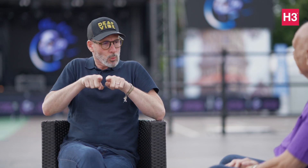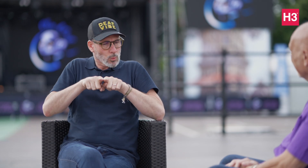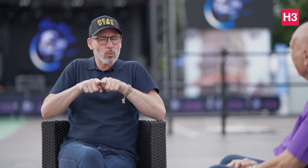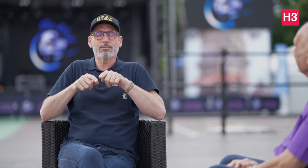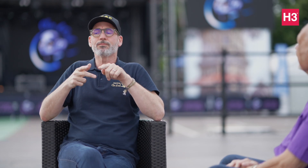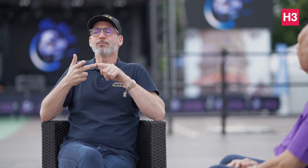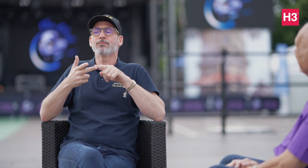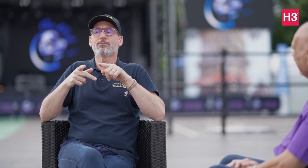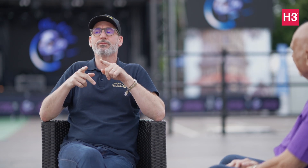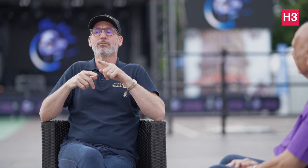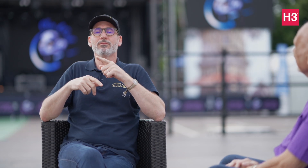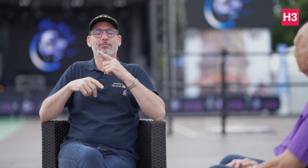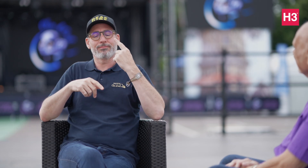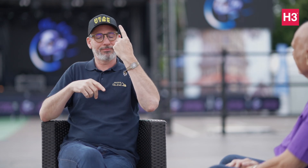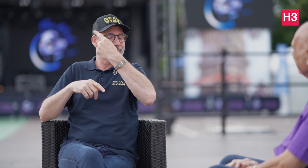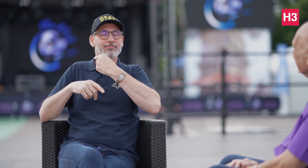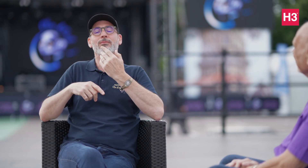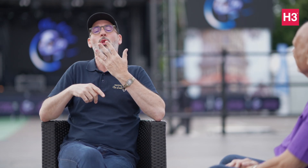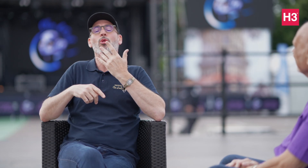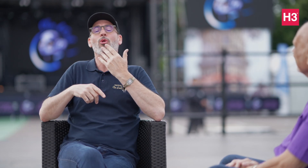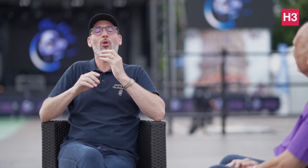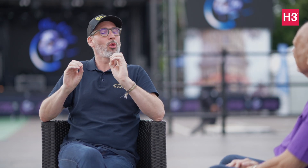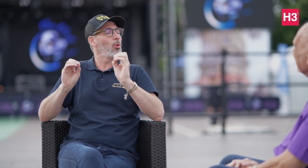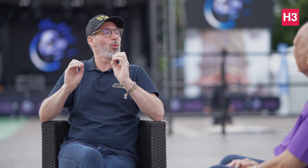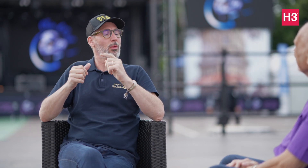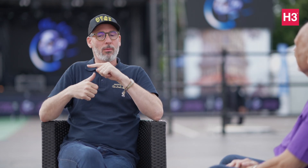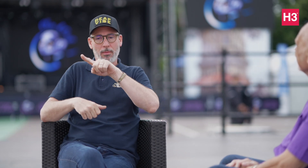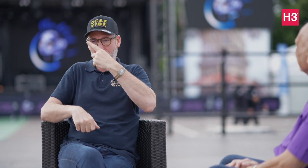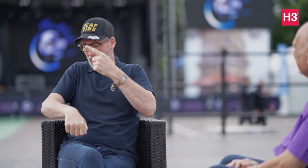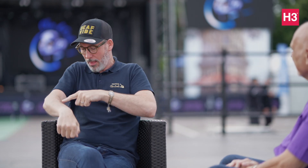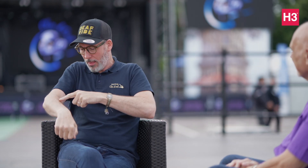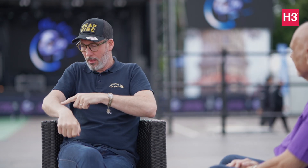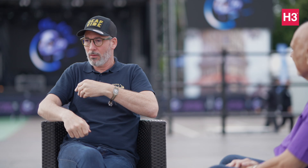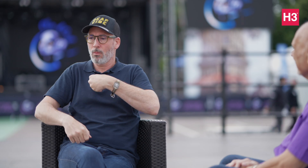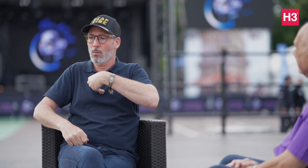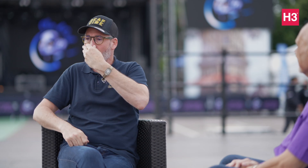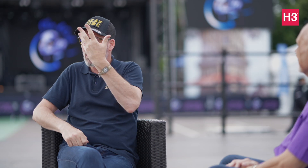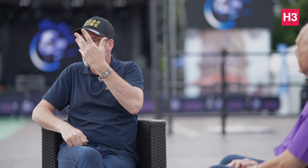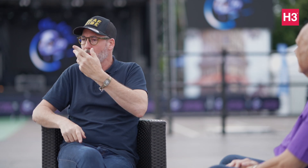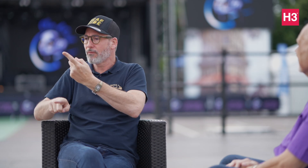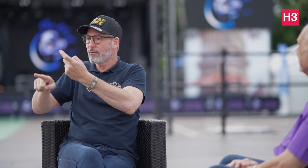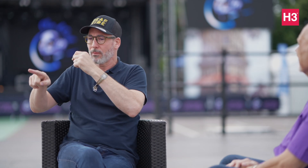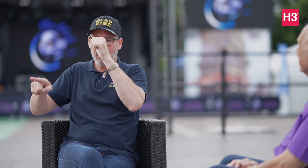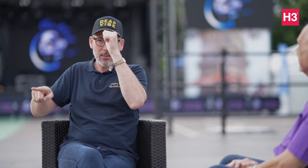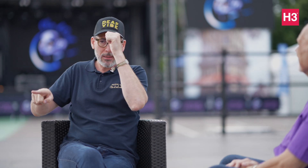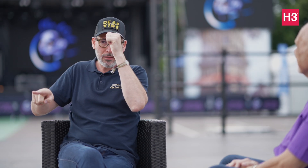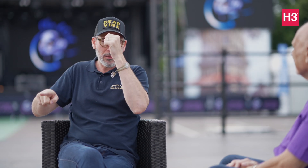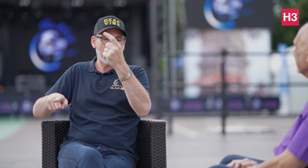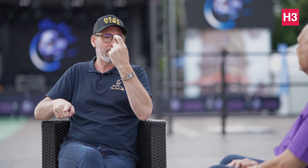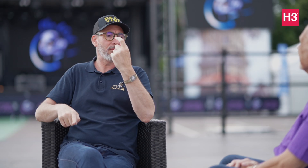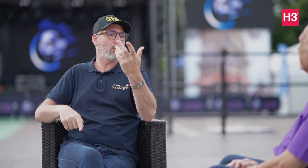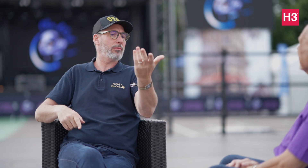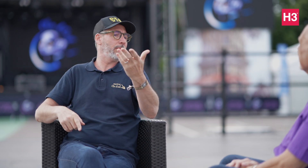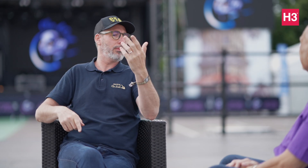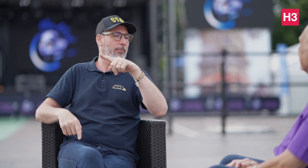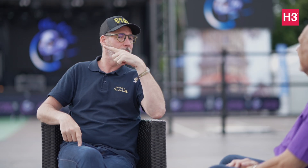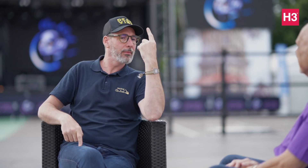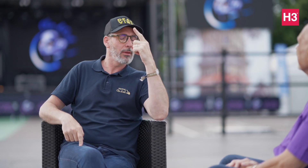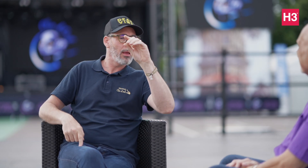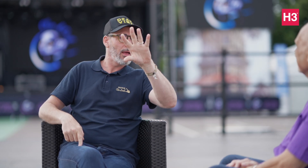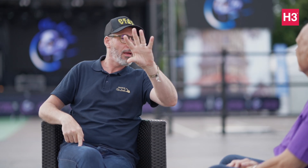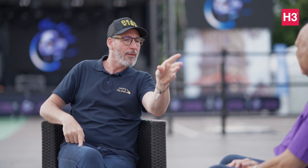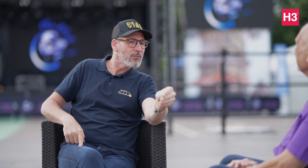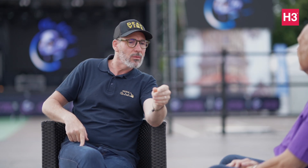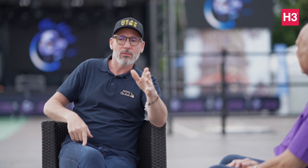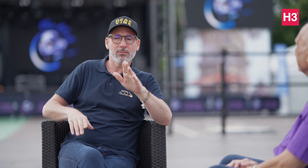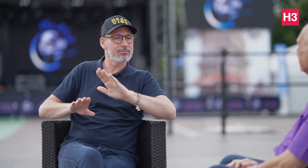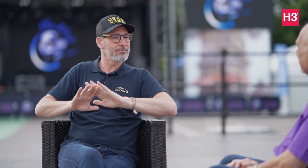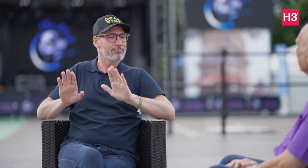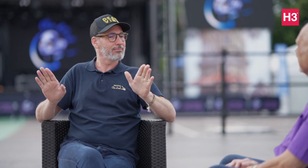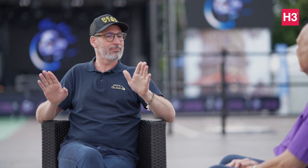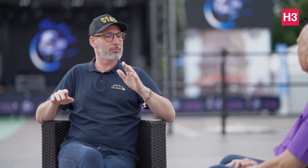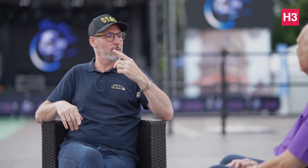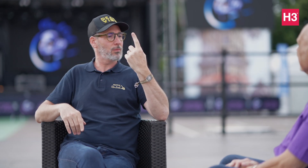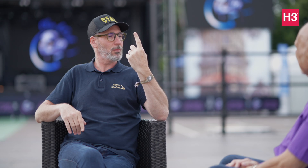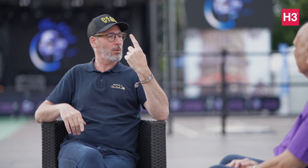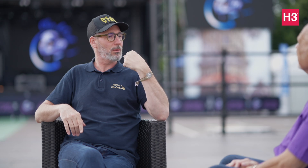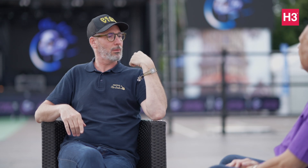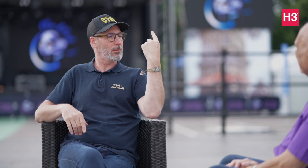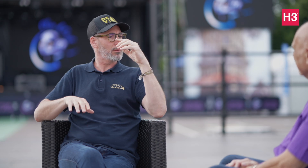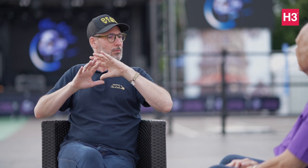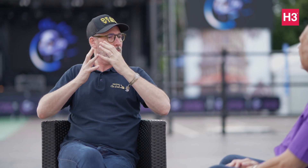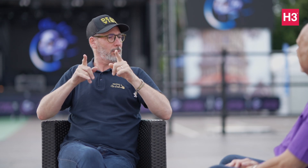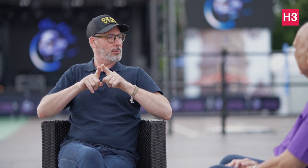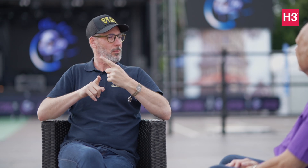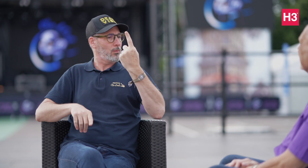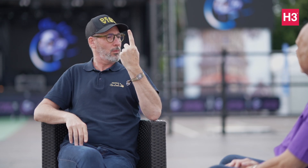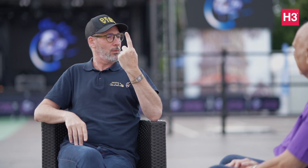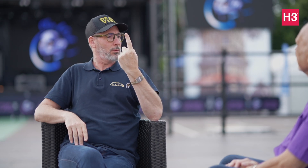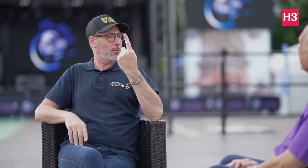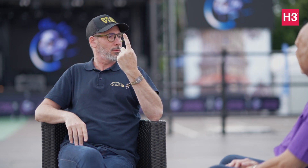Now, about the mascot. It’s entirely black and white,